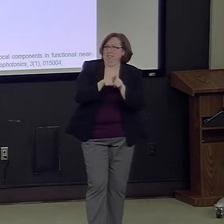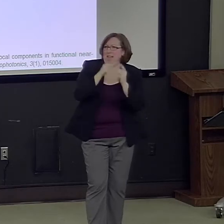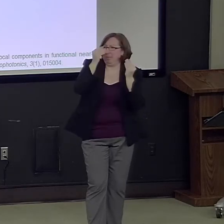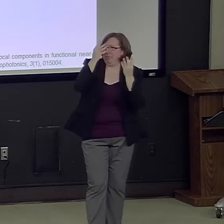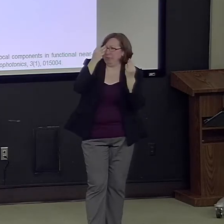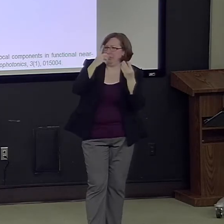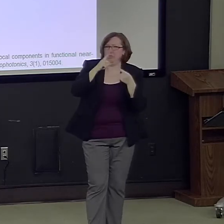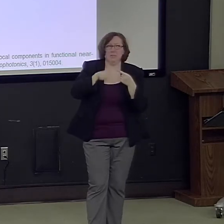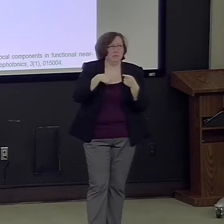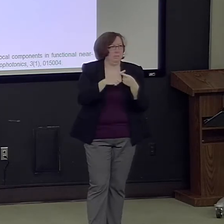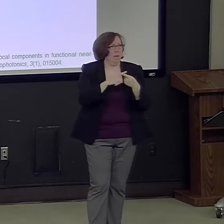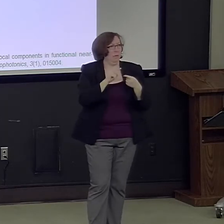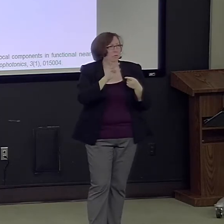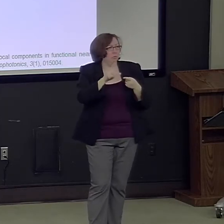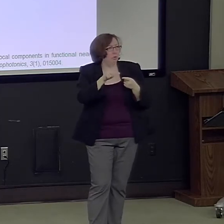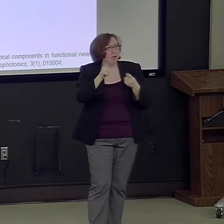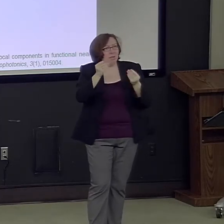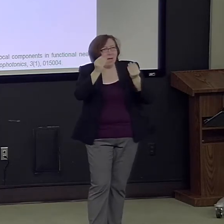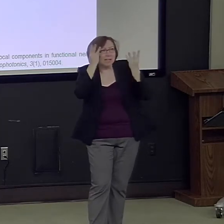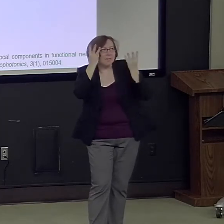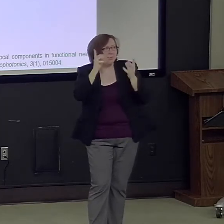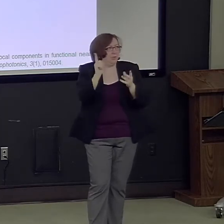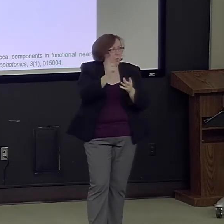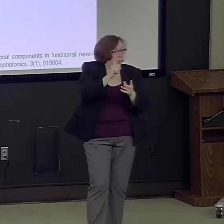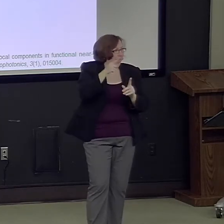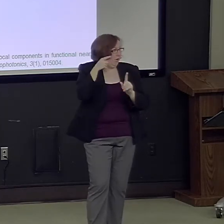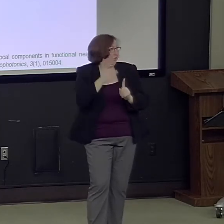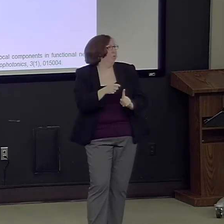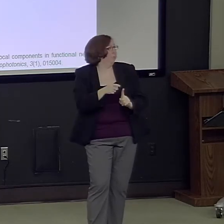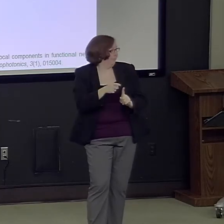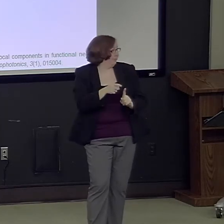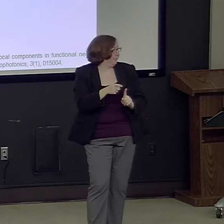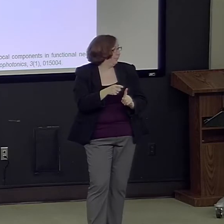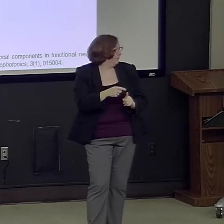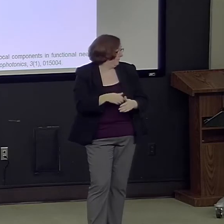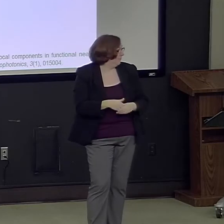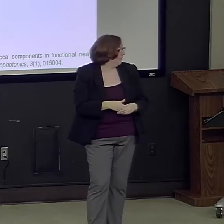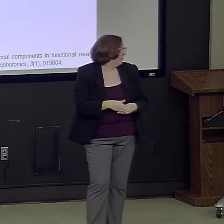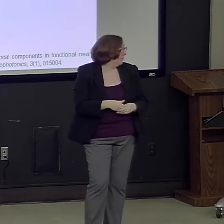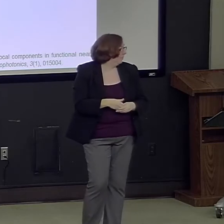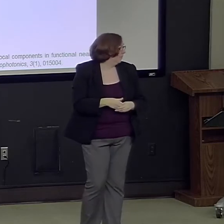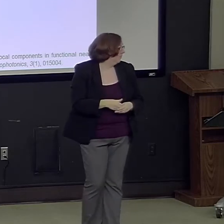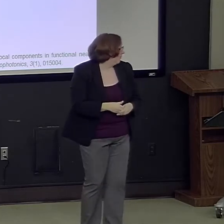about the neural activity and where it is. However, you can do